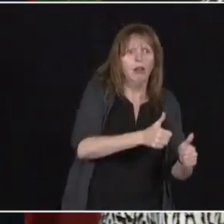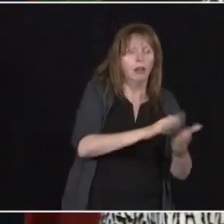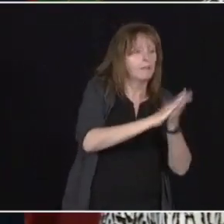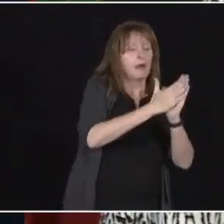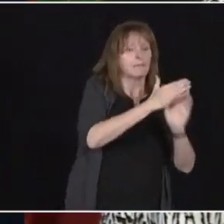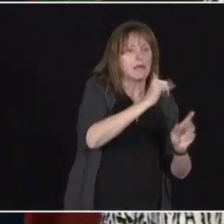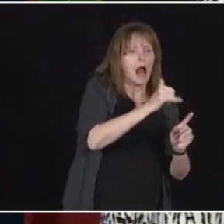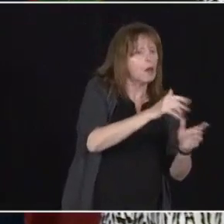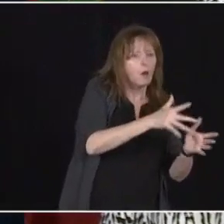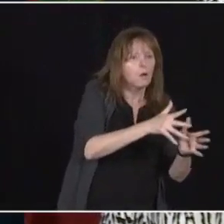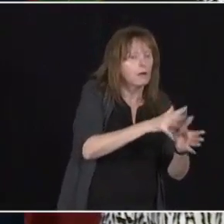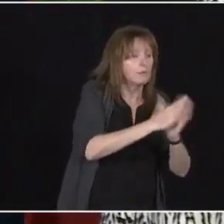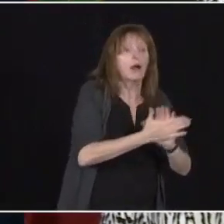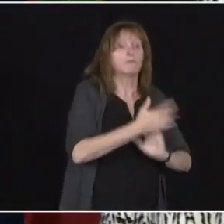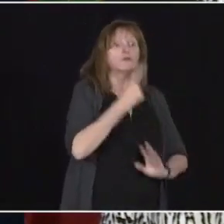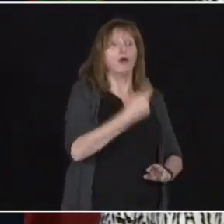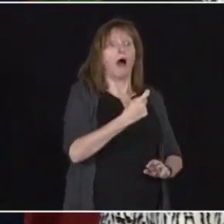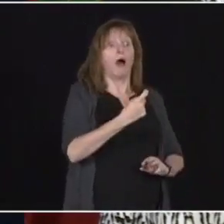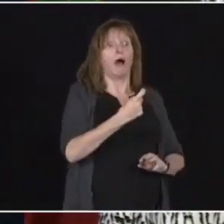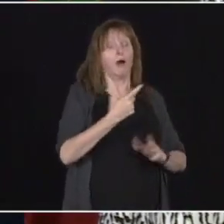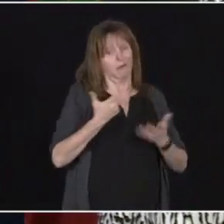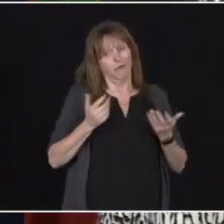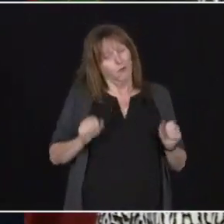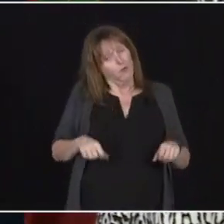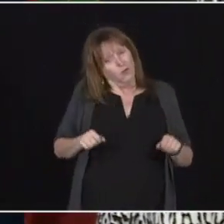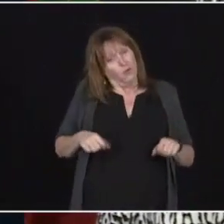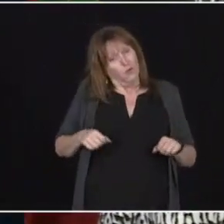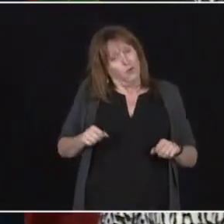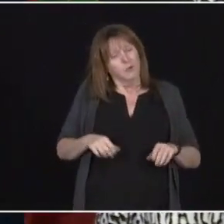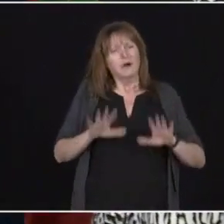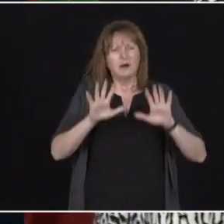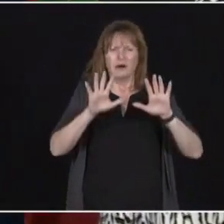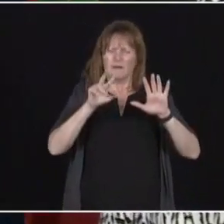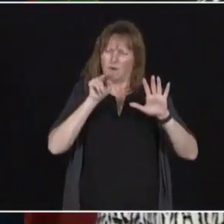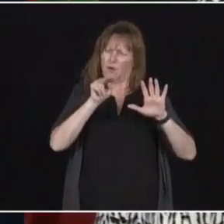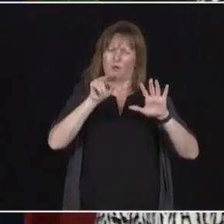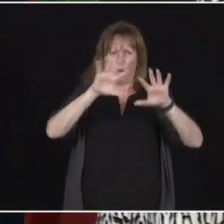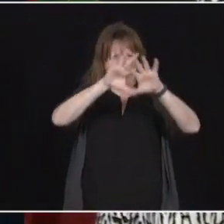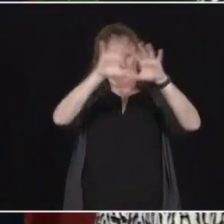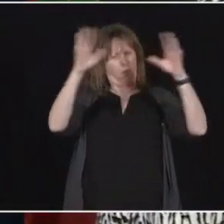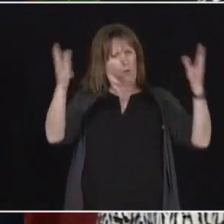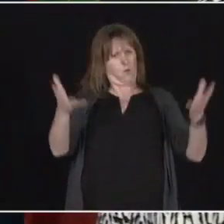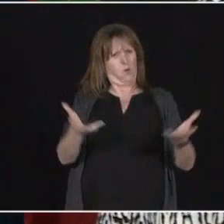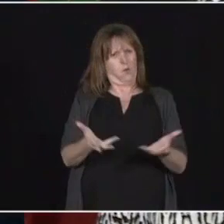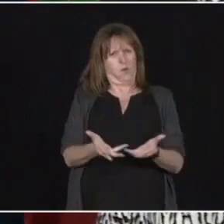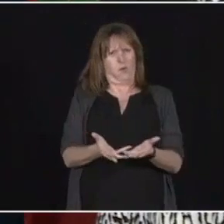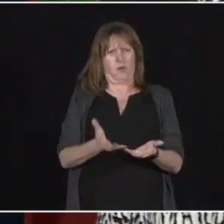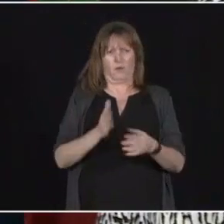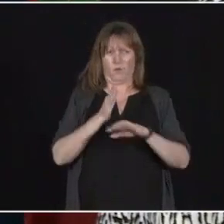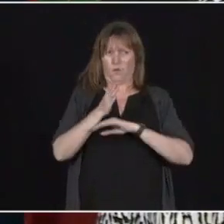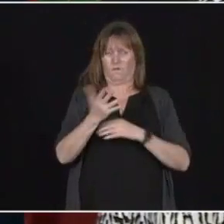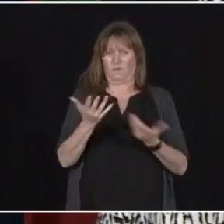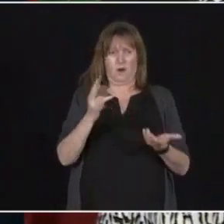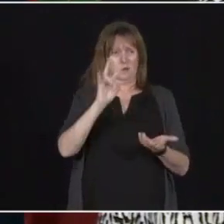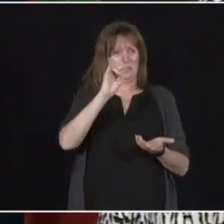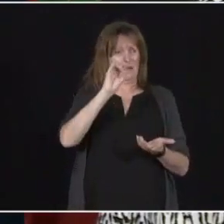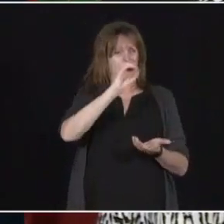They can go from green to yellow, to read. So, it is constantly moving back and forth, but you know, this look at the overall picture.